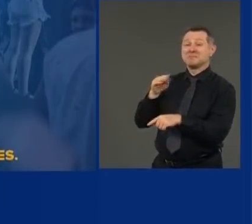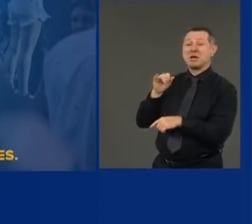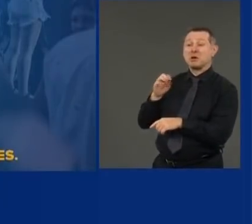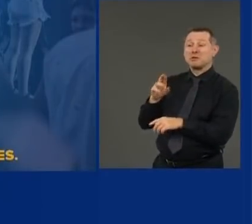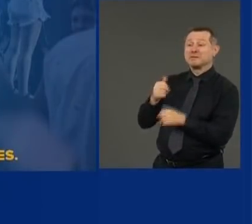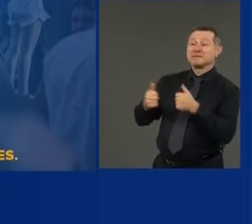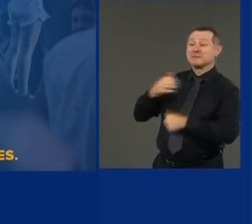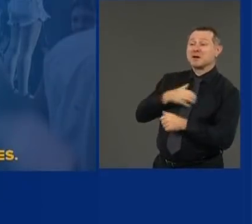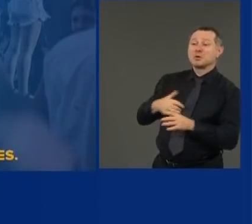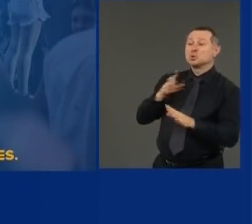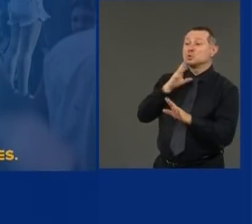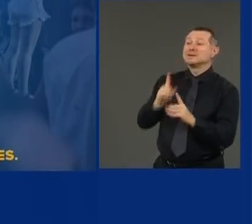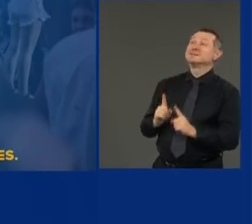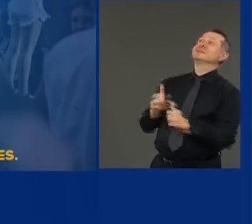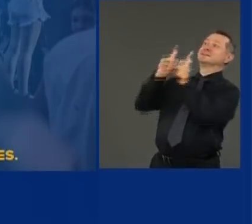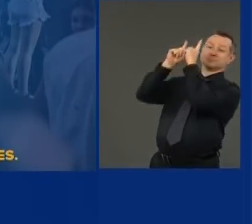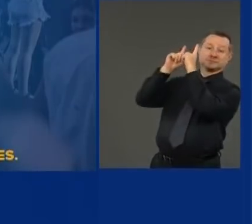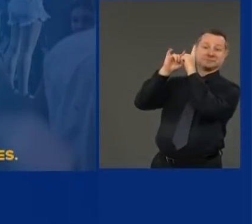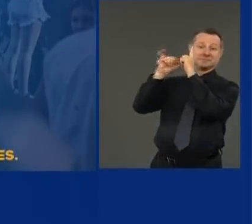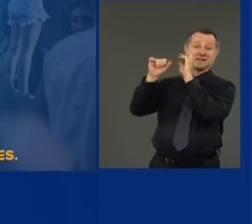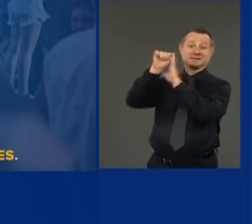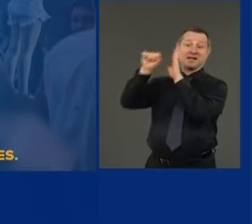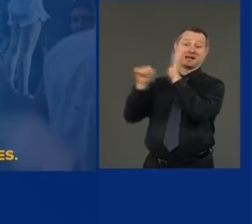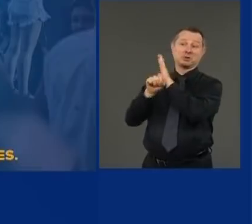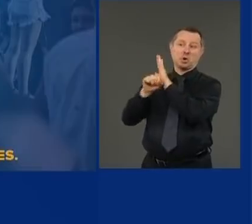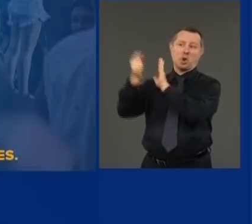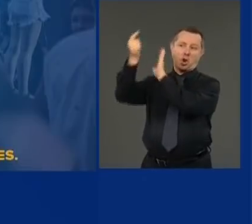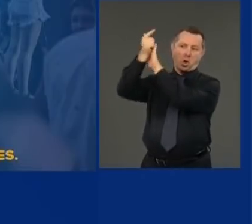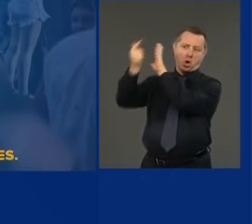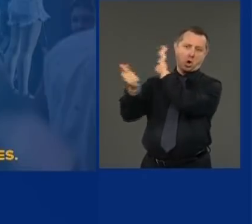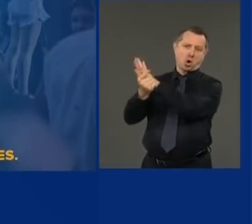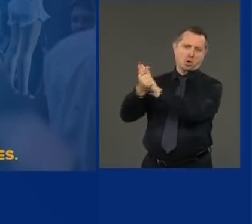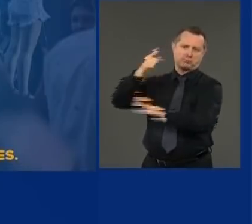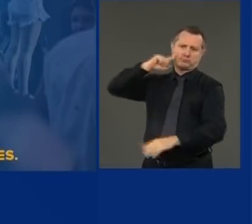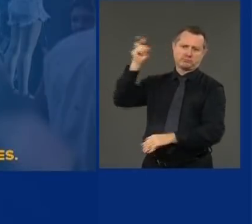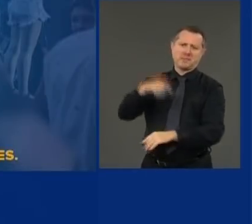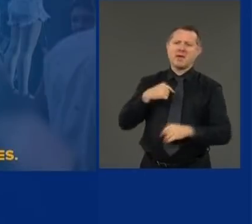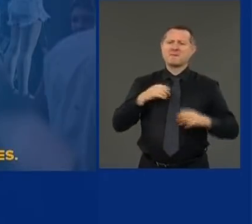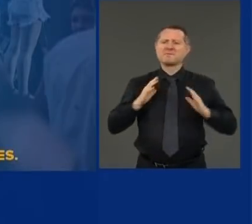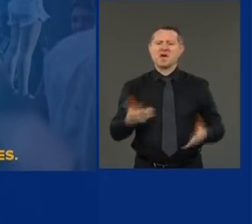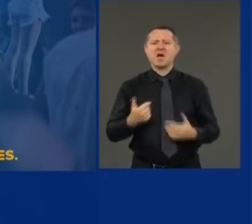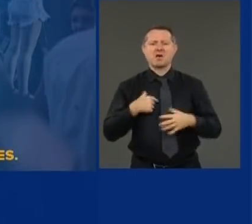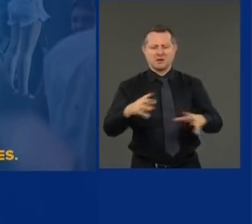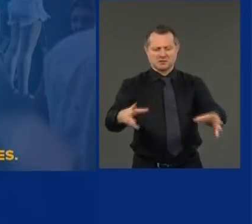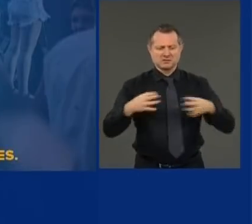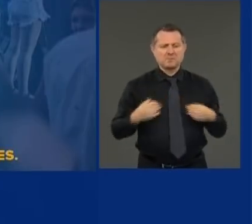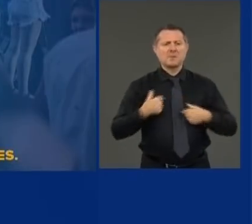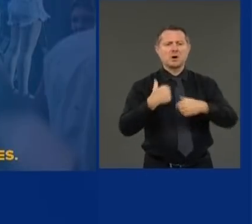POLICE DON'T -- WE BE THEY HAND OUT A SUMMONS, SAY THIS IS NOT A COUNTY LAW, IT'S A STATE LAW.